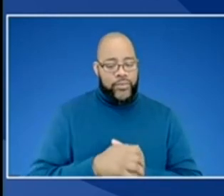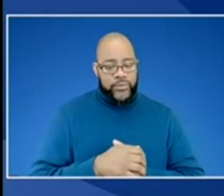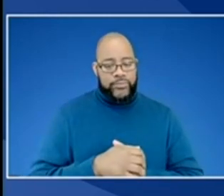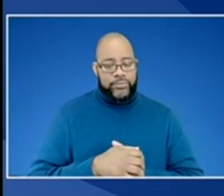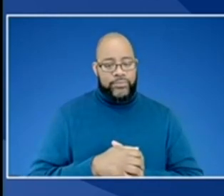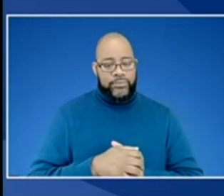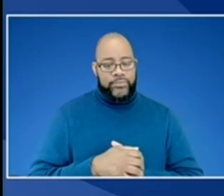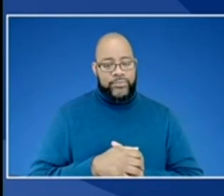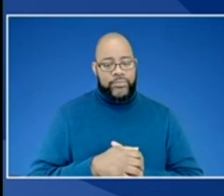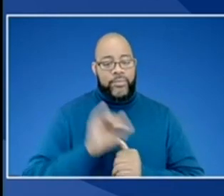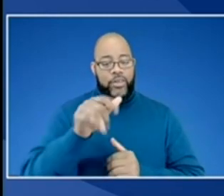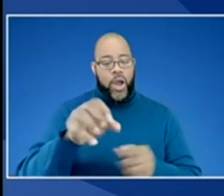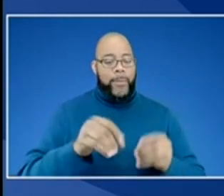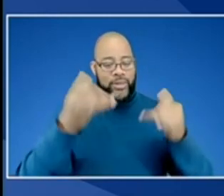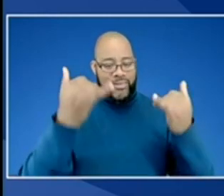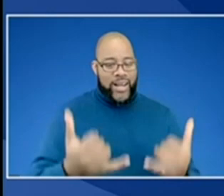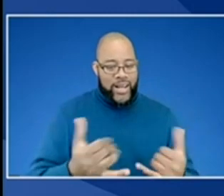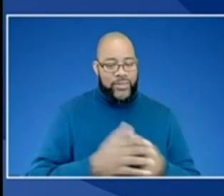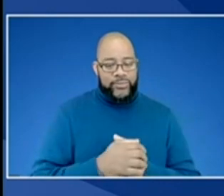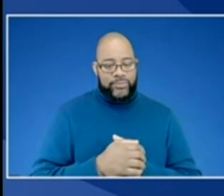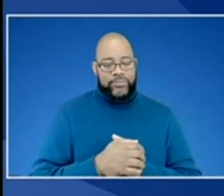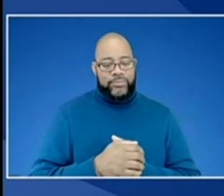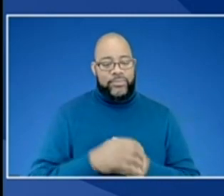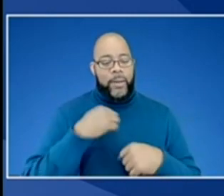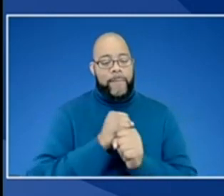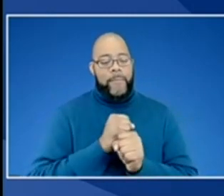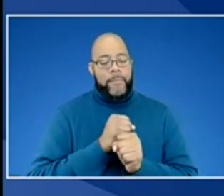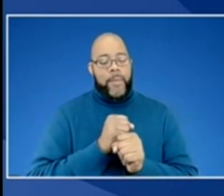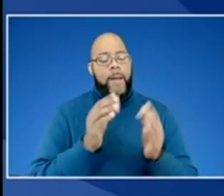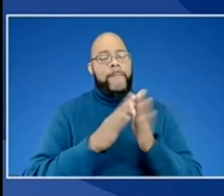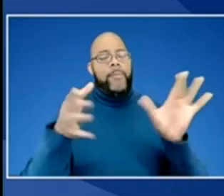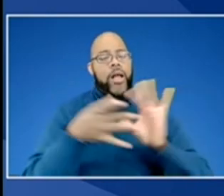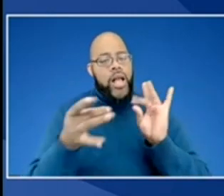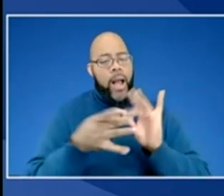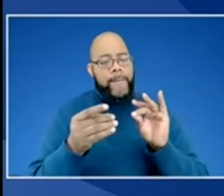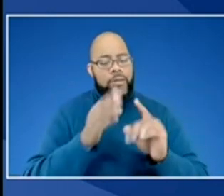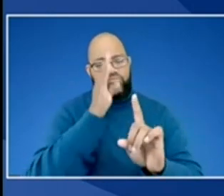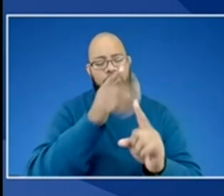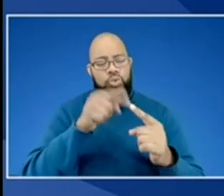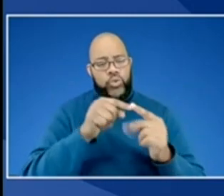This is your opportunity to make public comment directly to the negotiators.